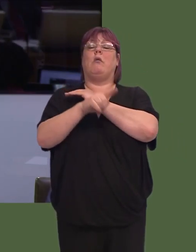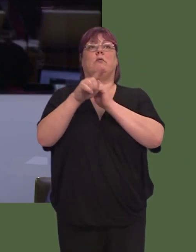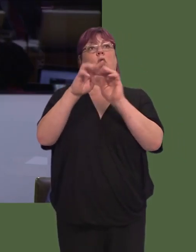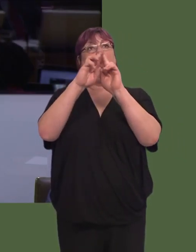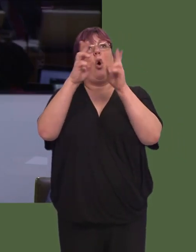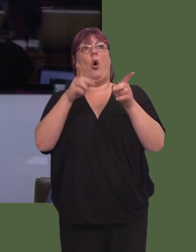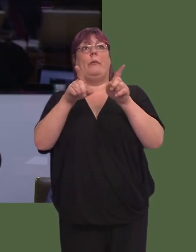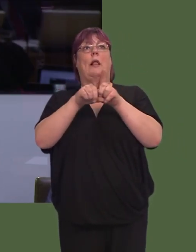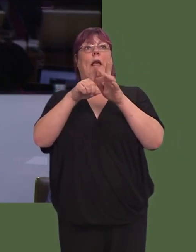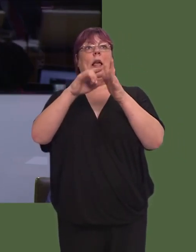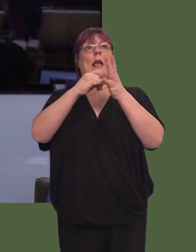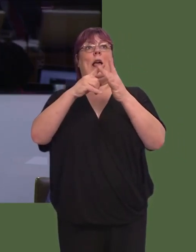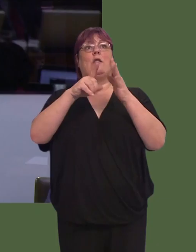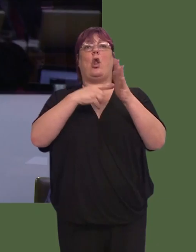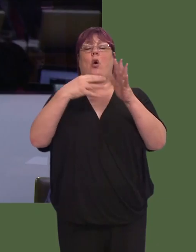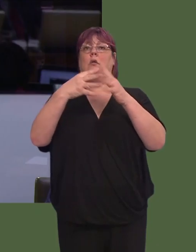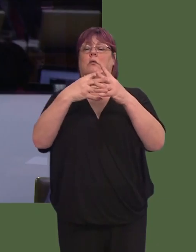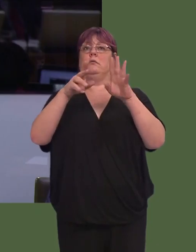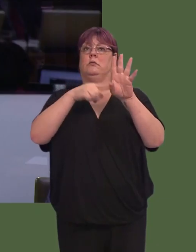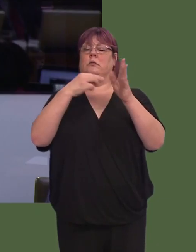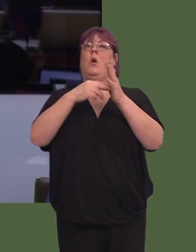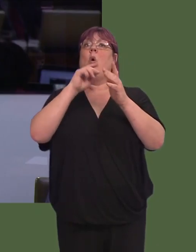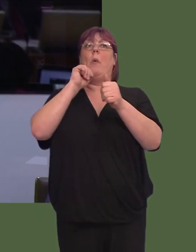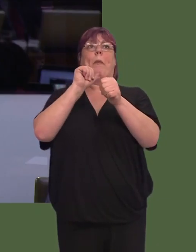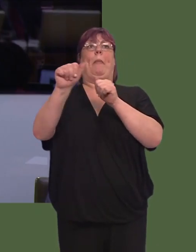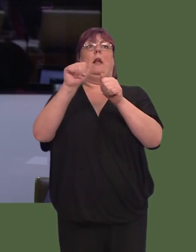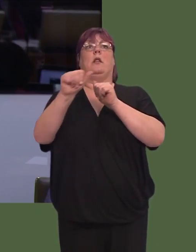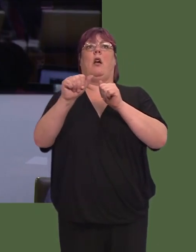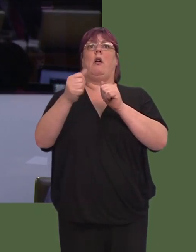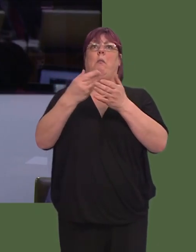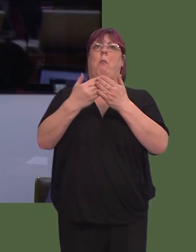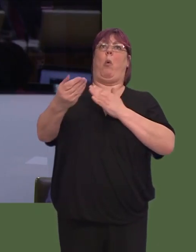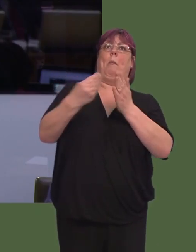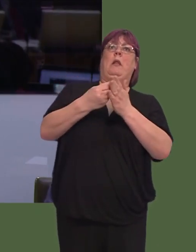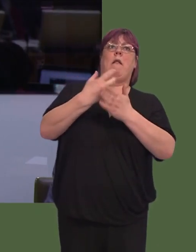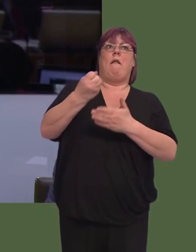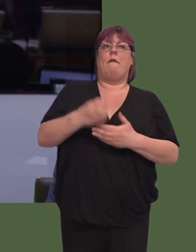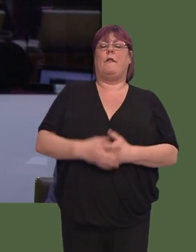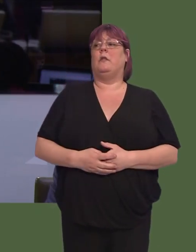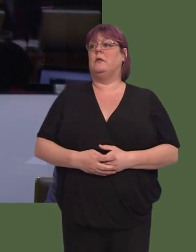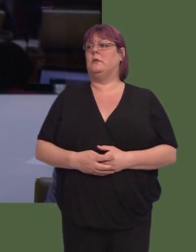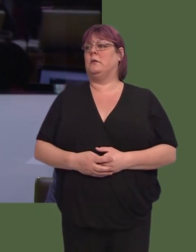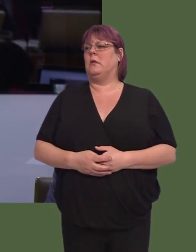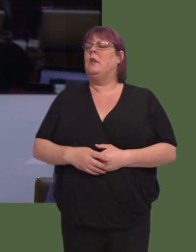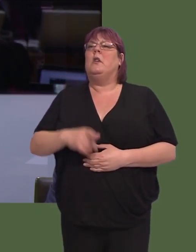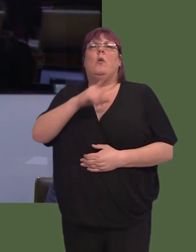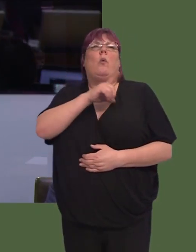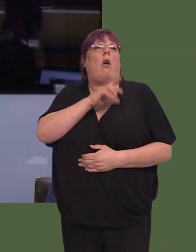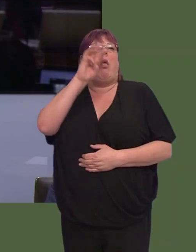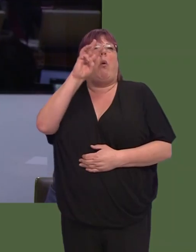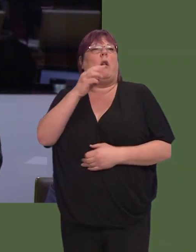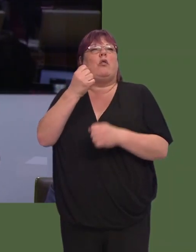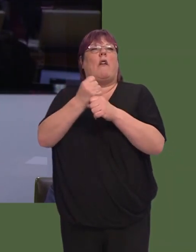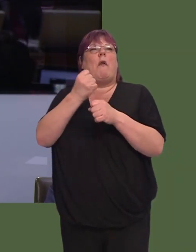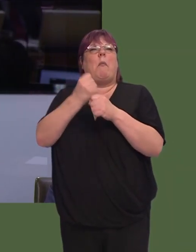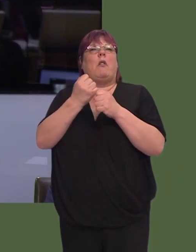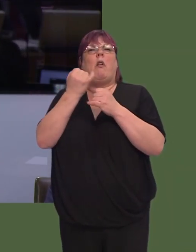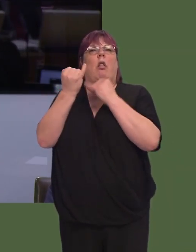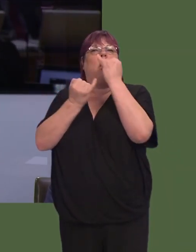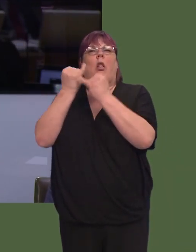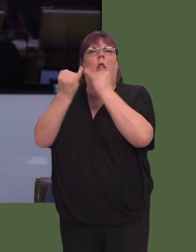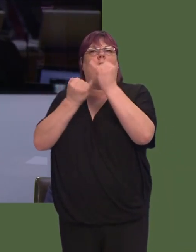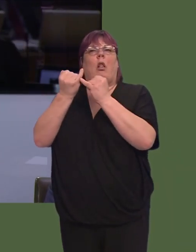Why is the Welsh Government so dismissive and negative about the views of economists